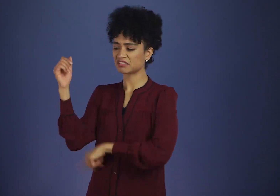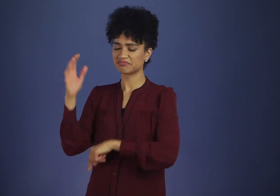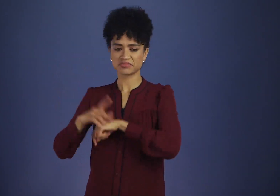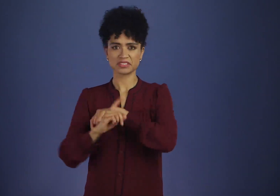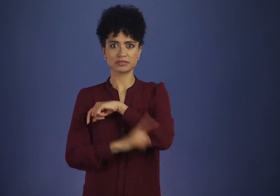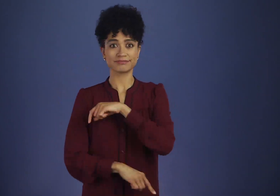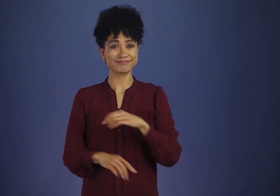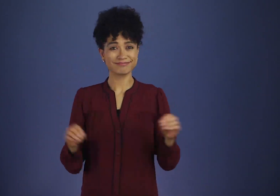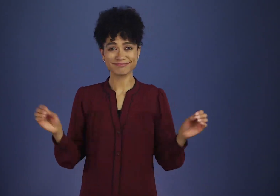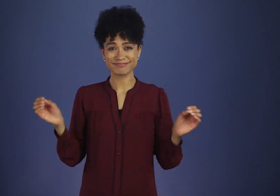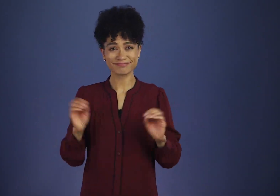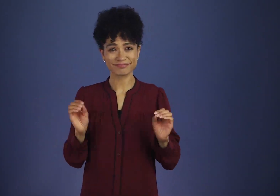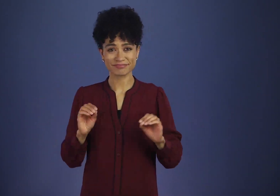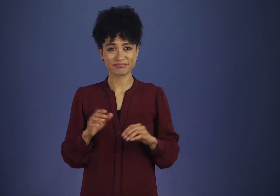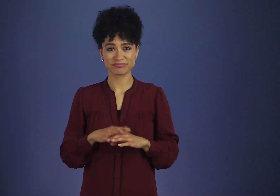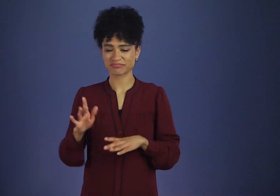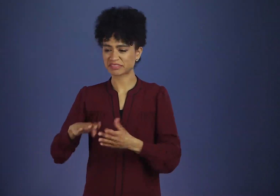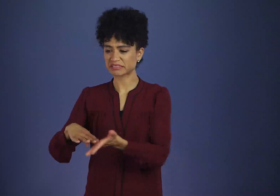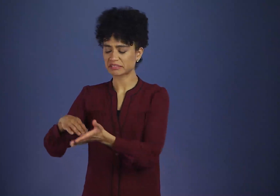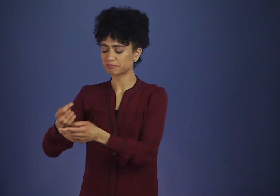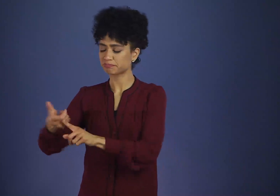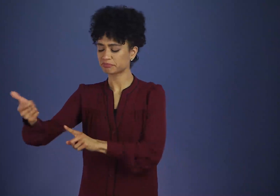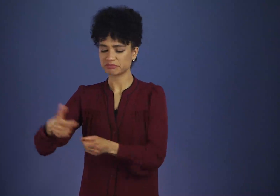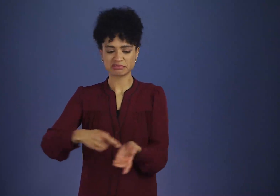nobody can be punished or expelled.